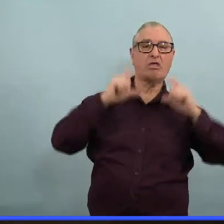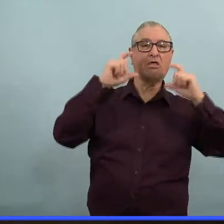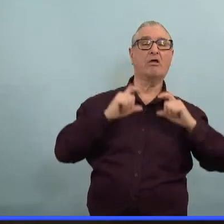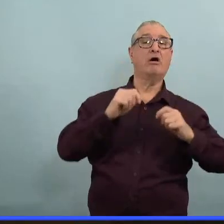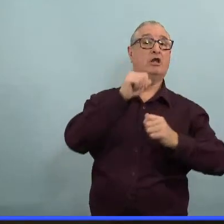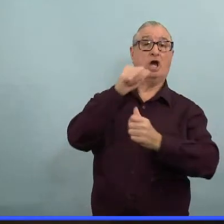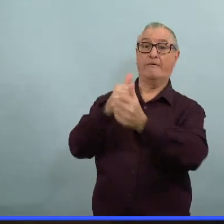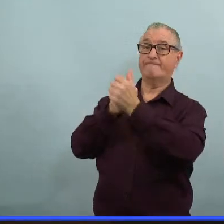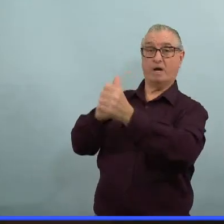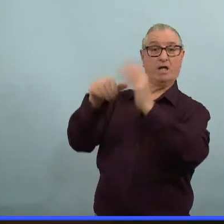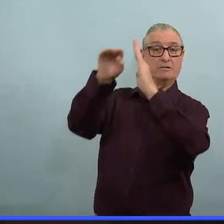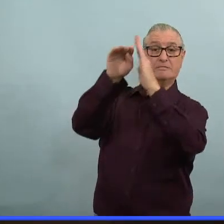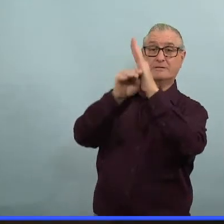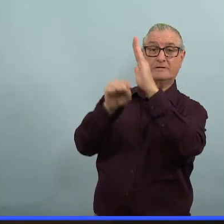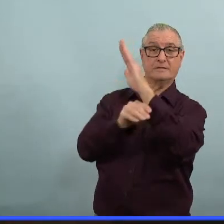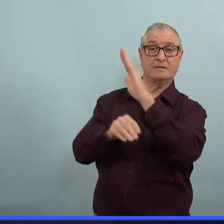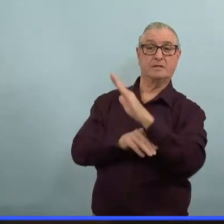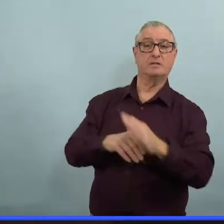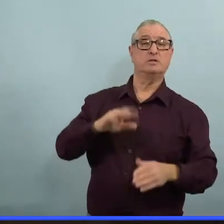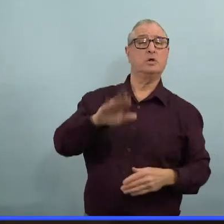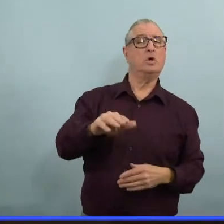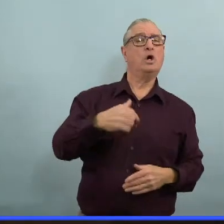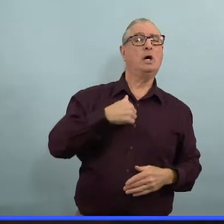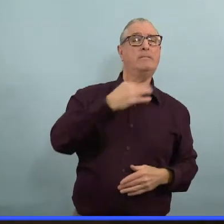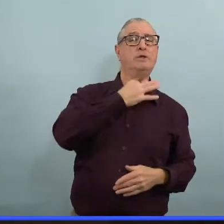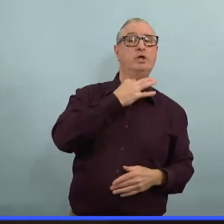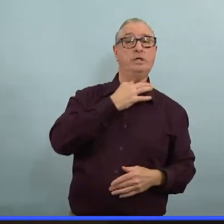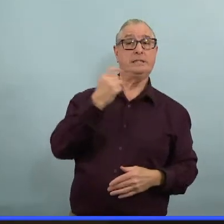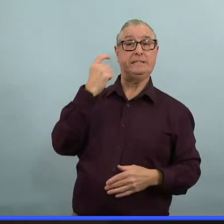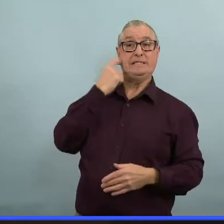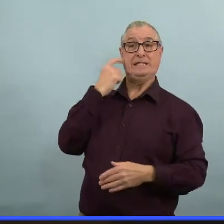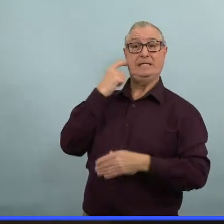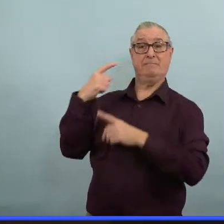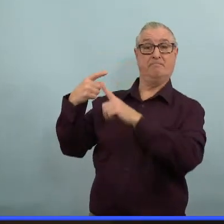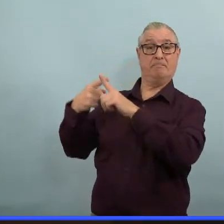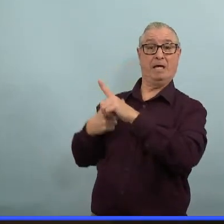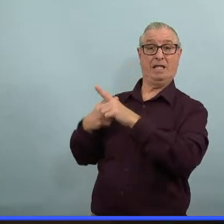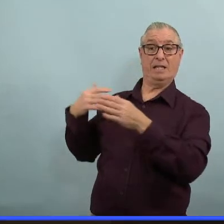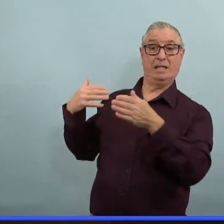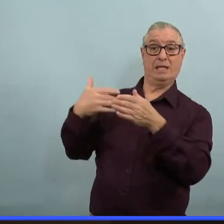uptick in the last 30 days because more people are refusing to wear their masks or is there